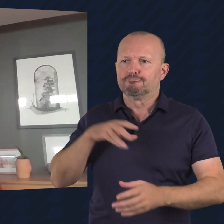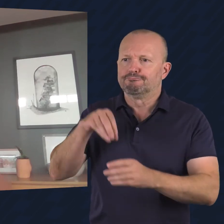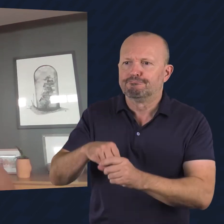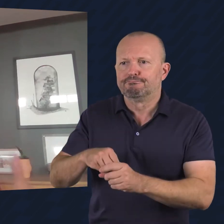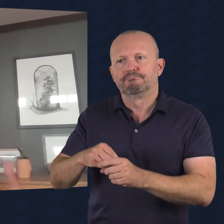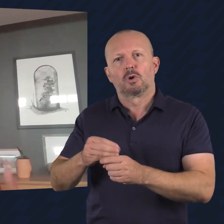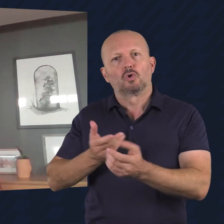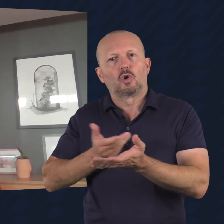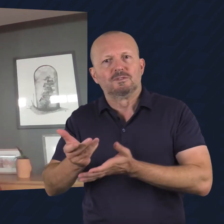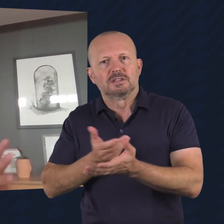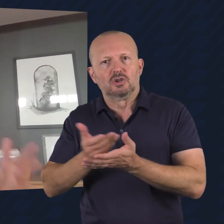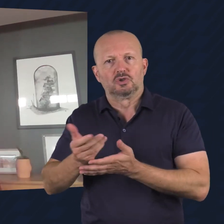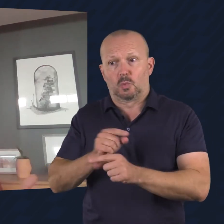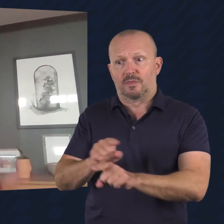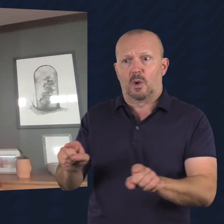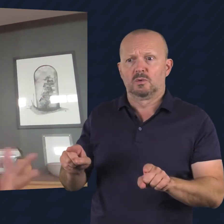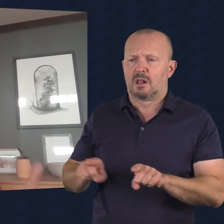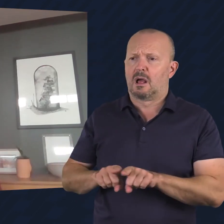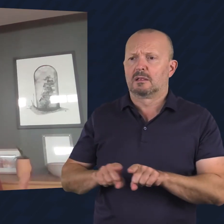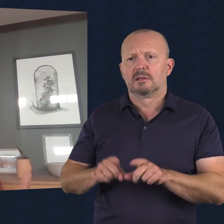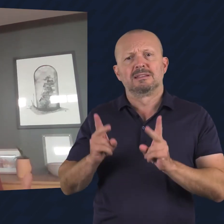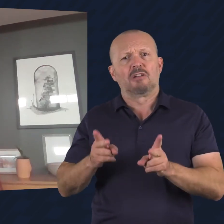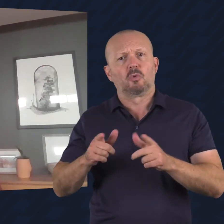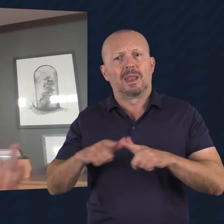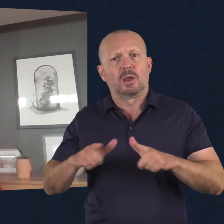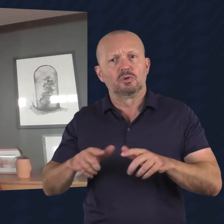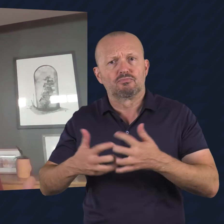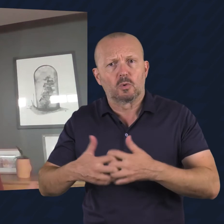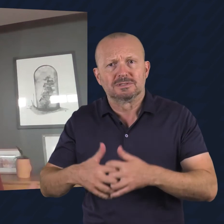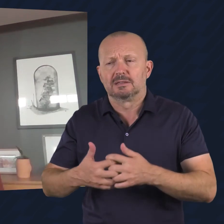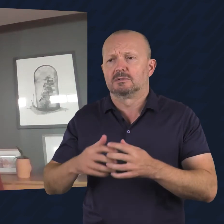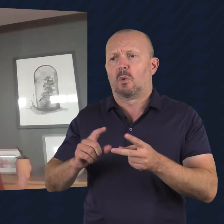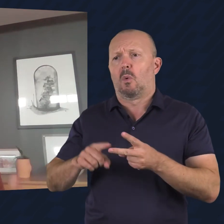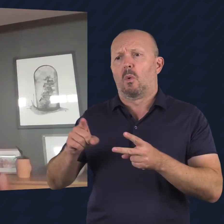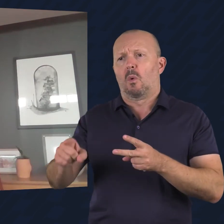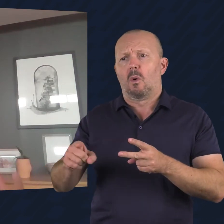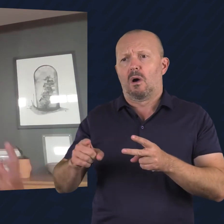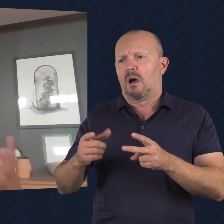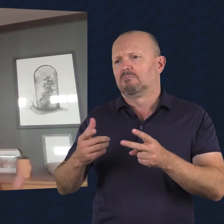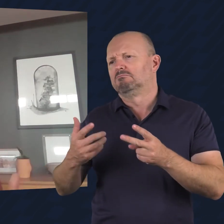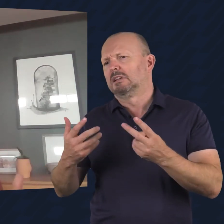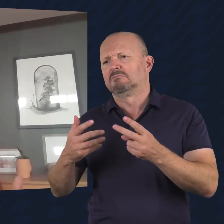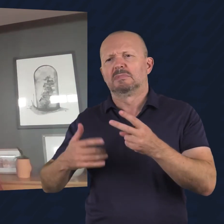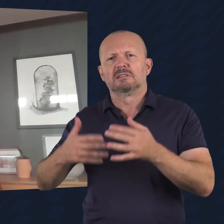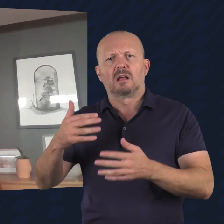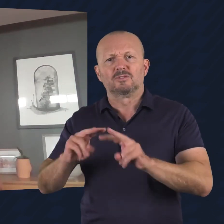with those people who are natural language processing types or computer vision types who want access to our collections